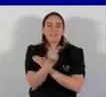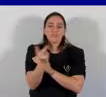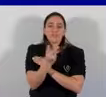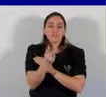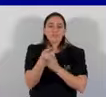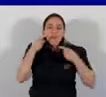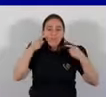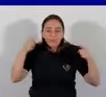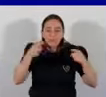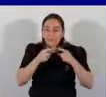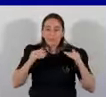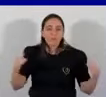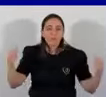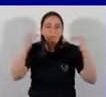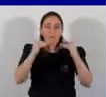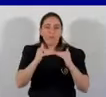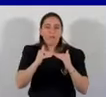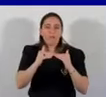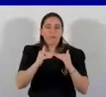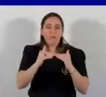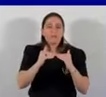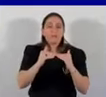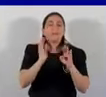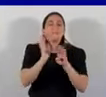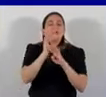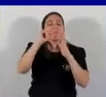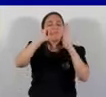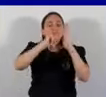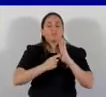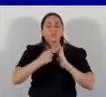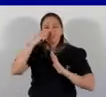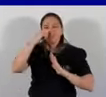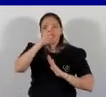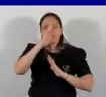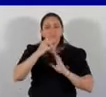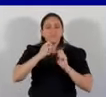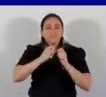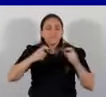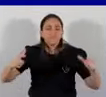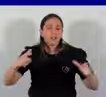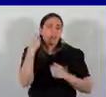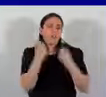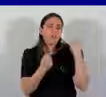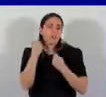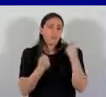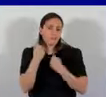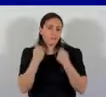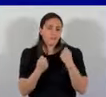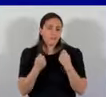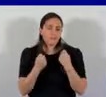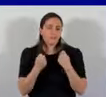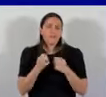Have a clear direction To explain 70 points of economic growth